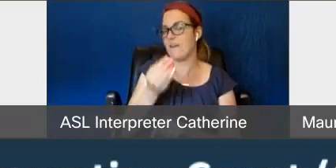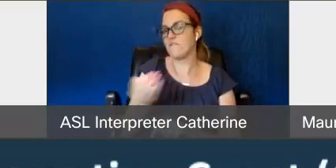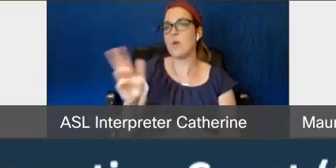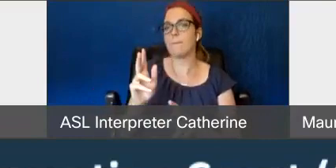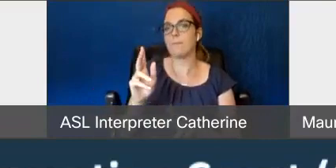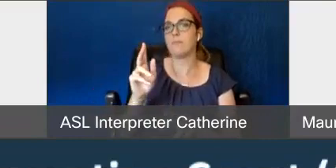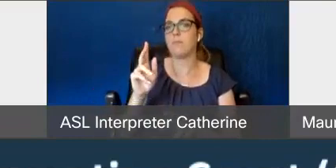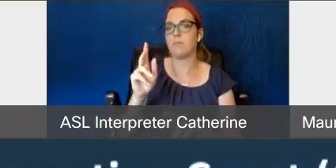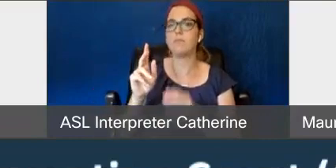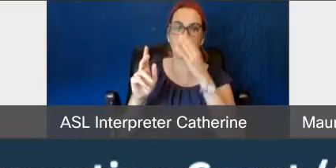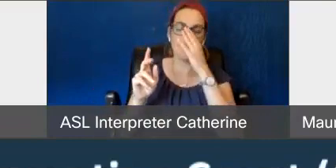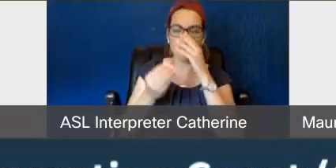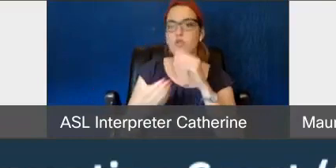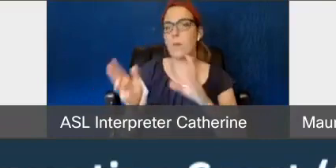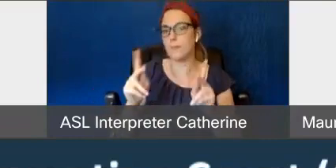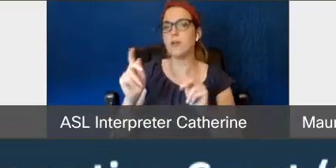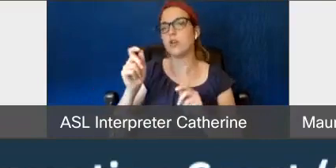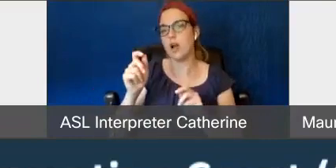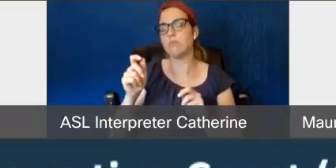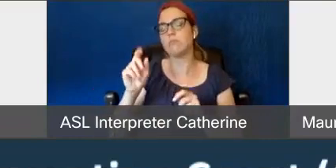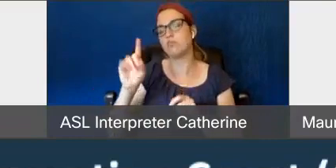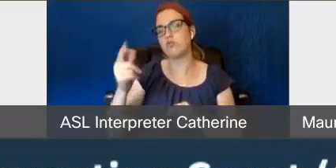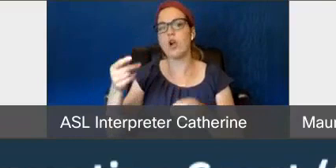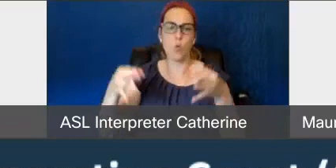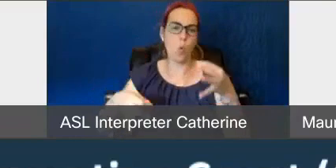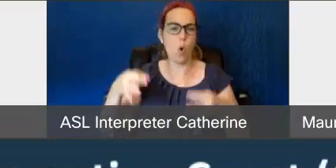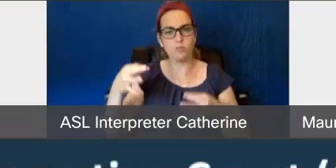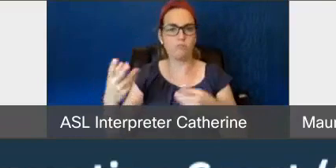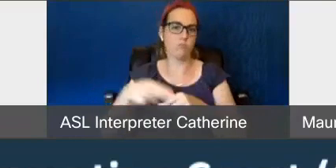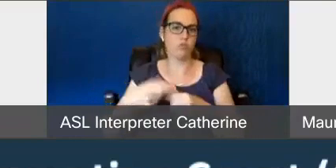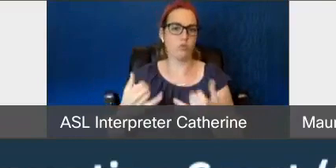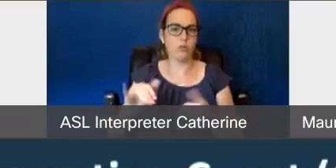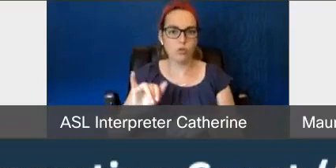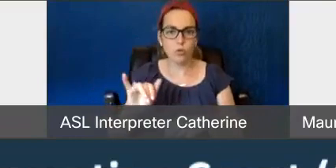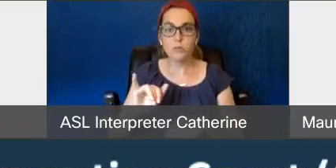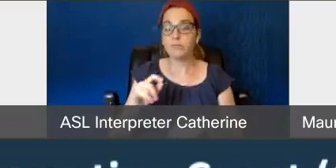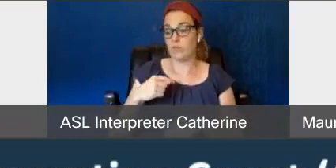We switched to virtual, we had to make a major pivot during the last year and a half.